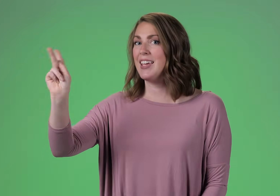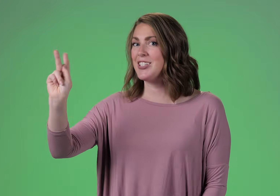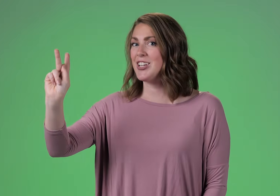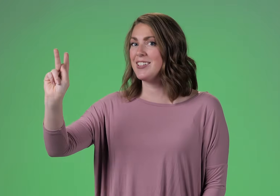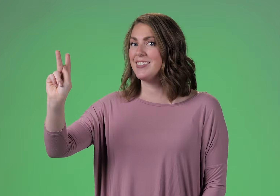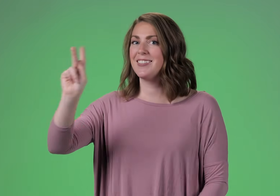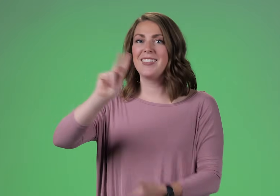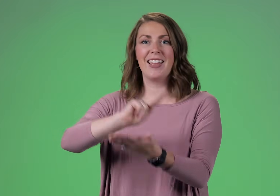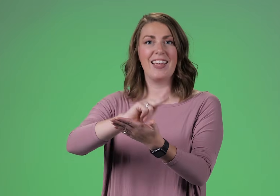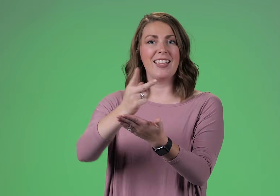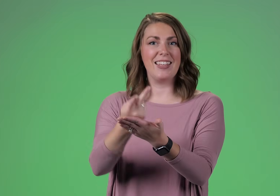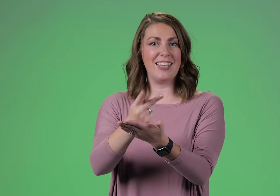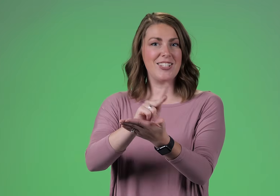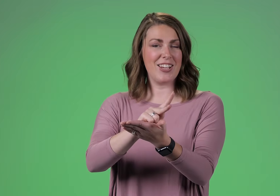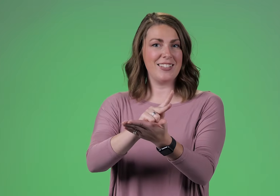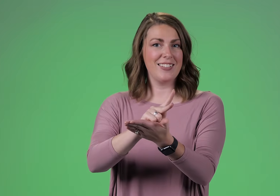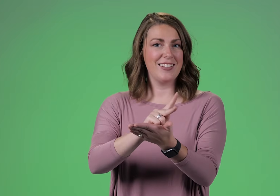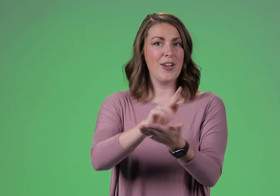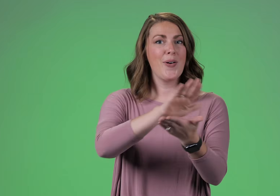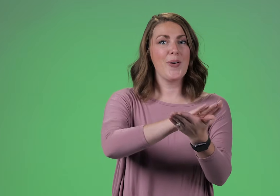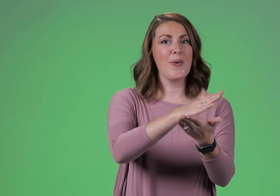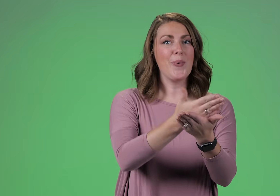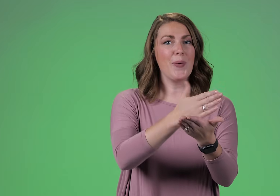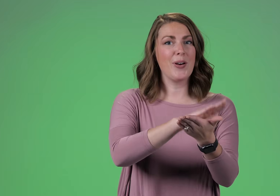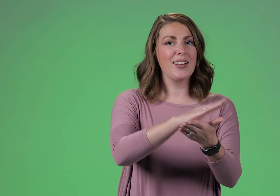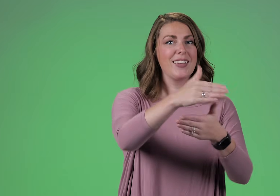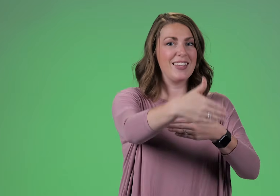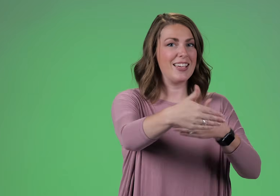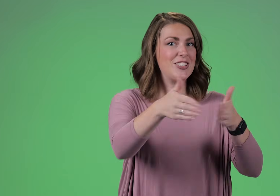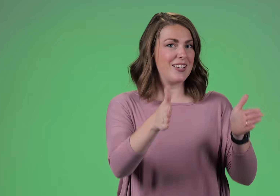KITCHEN KITCHEN or KITCHEN